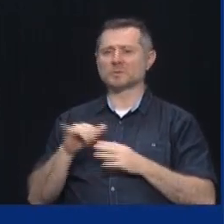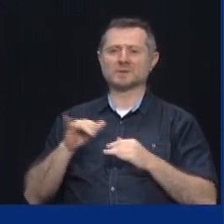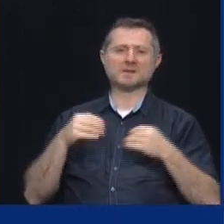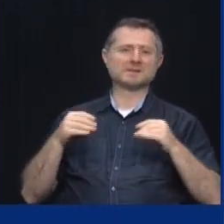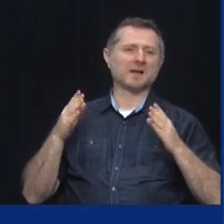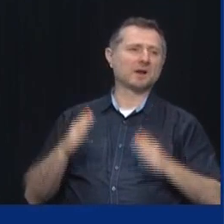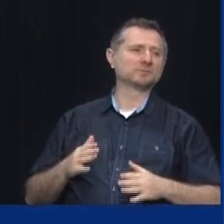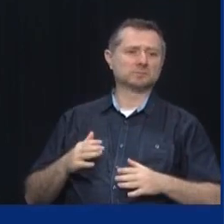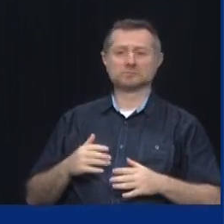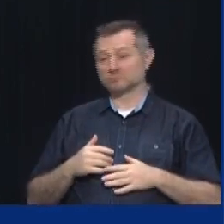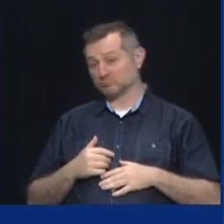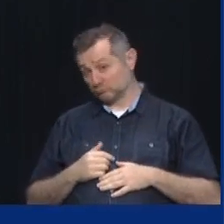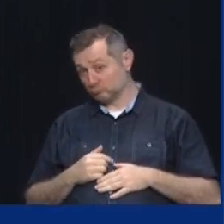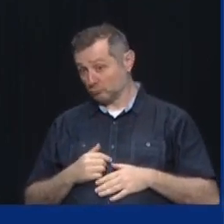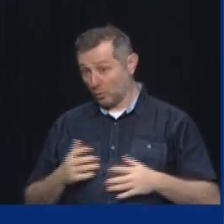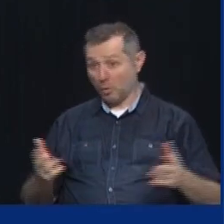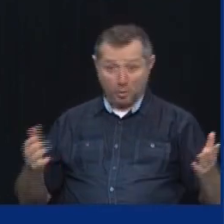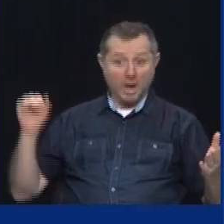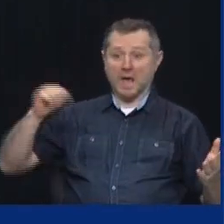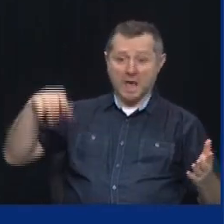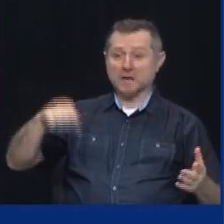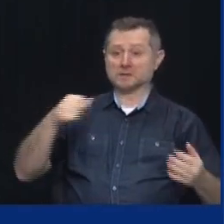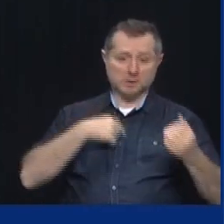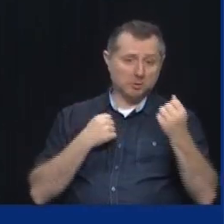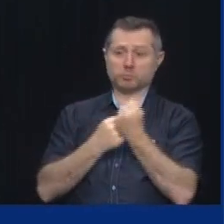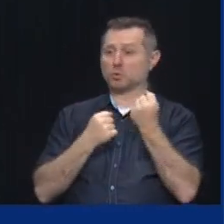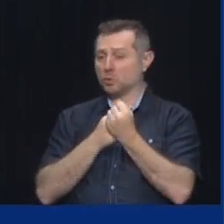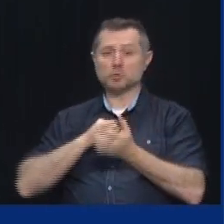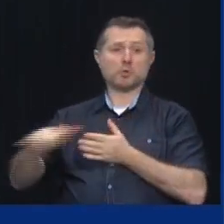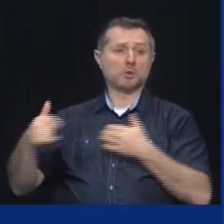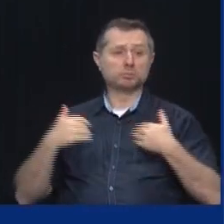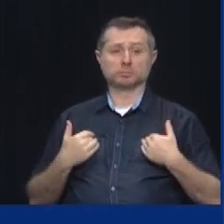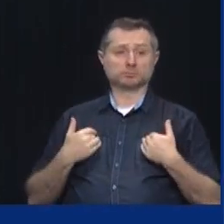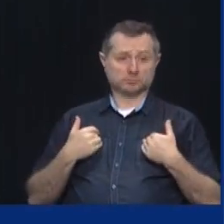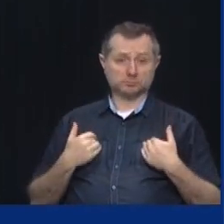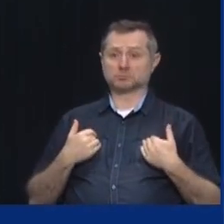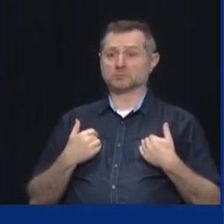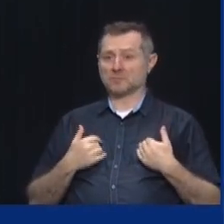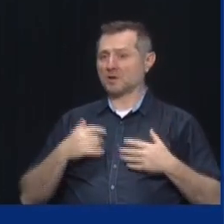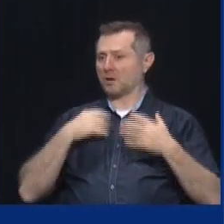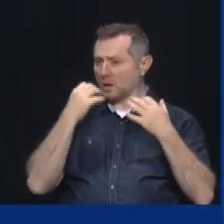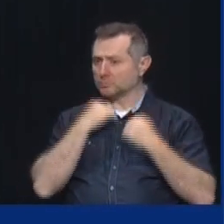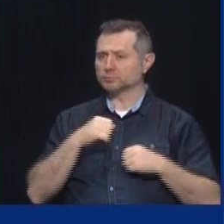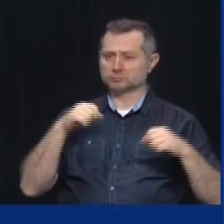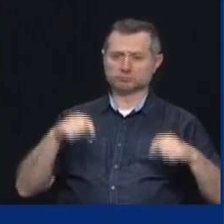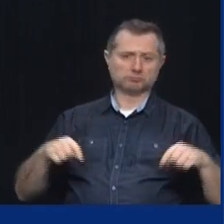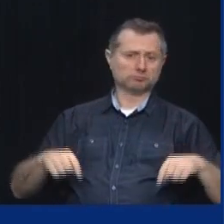WE'RE COMING BACK IN A BIG WAY. GET YOUR VACCINATION BUT ENJOY THE STATE OF NEW YORK. PEOPLE SAY YOU'RE A SALESMAN FOR